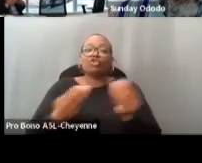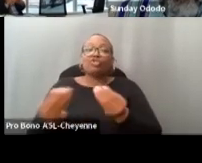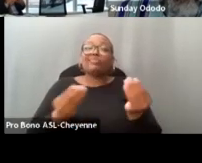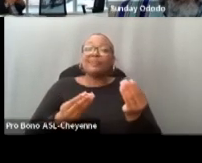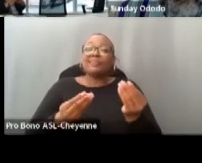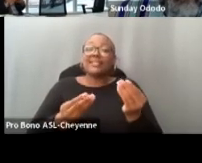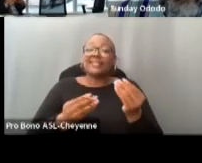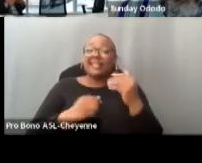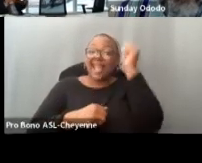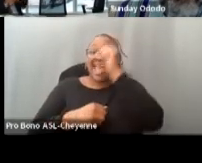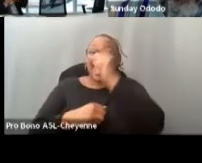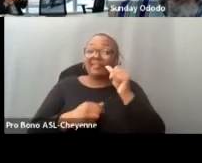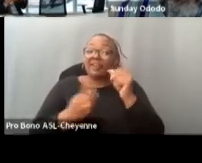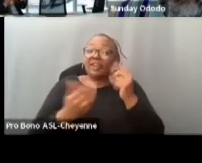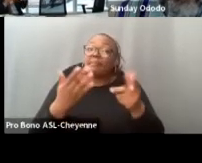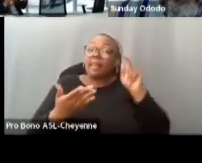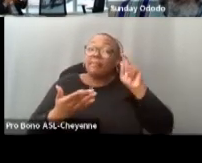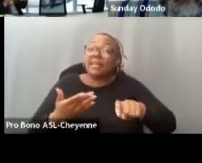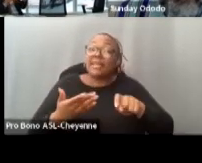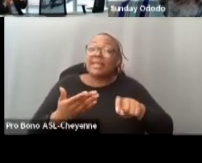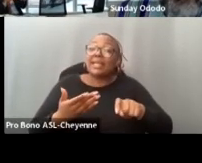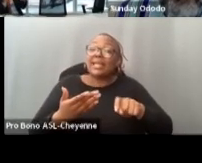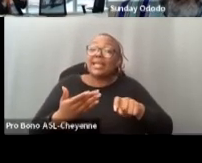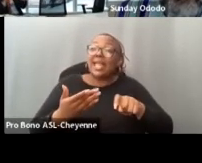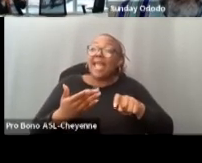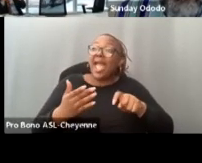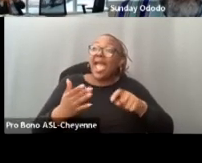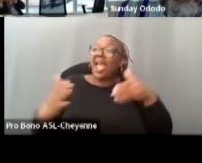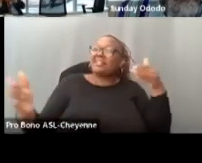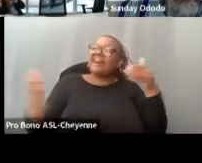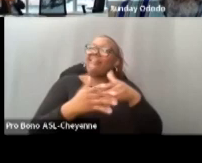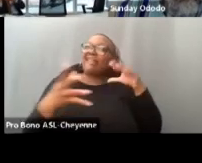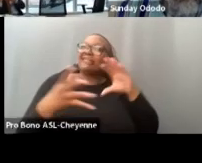as a counter-narrative or counterweight